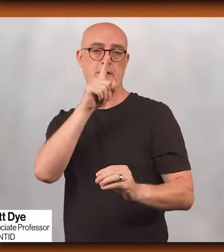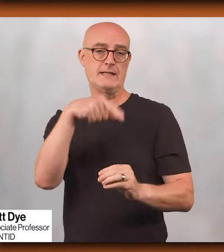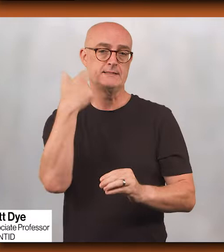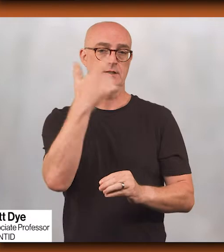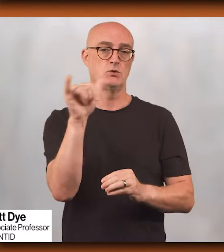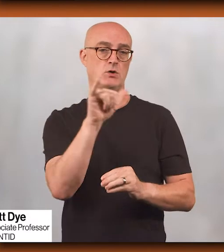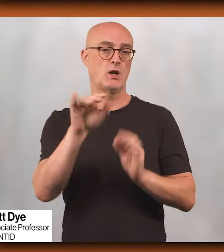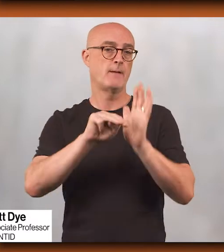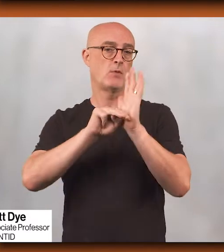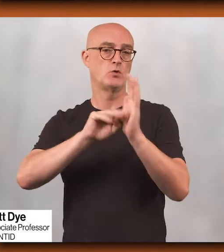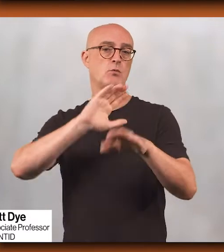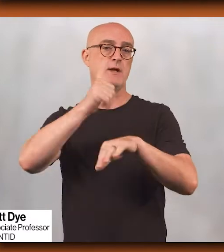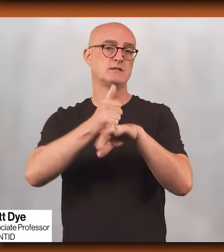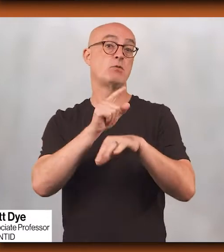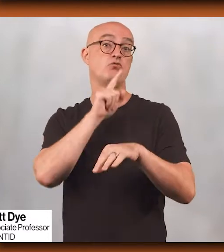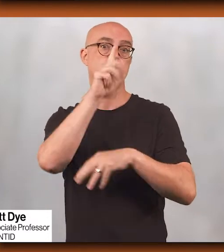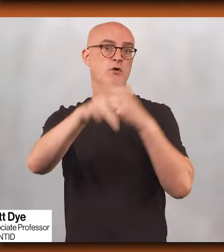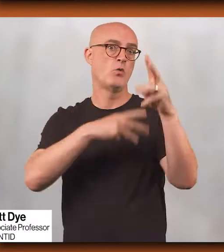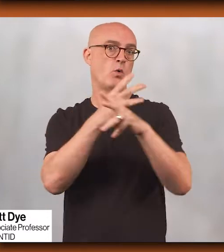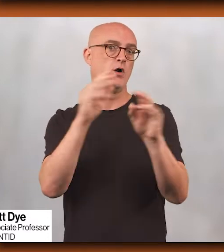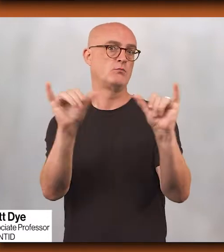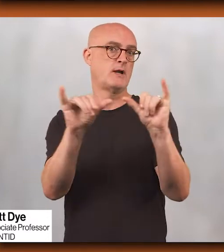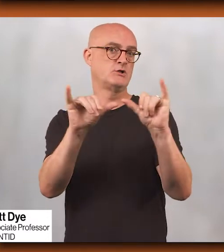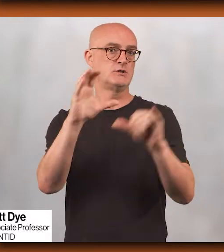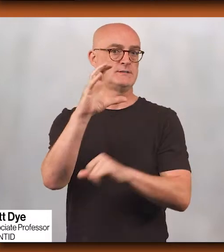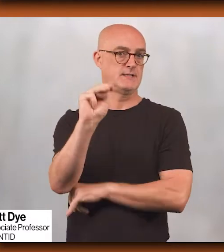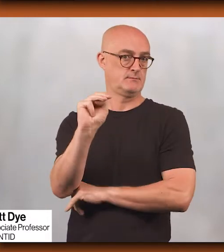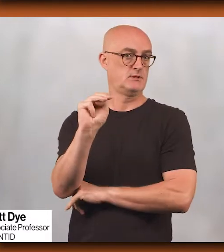in this presentation, we're using centimeters as our units.